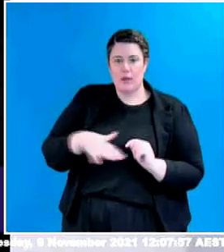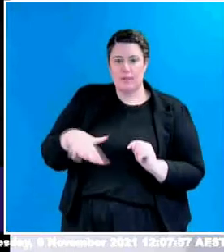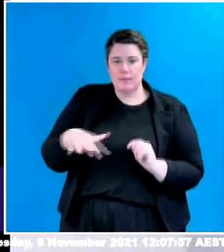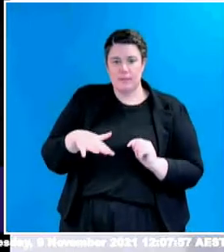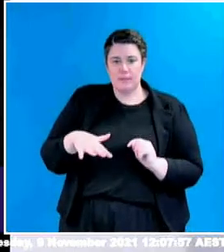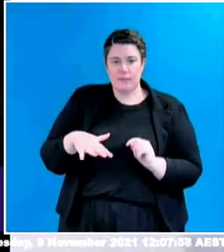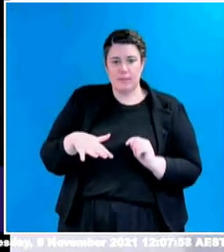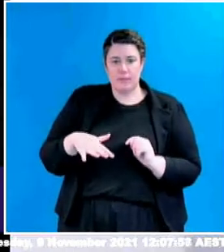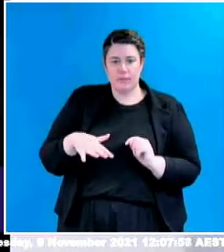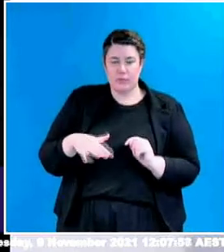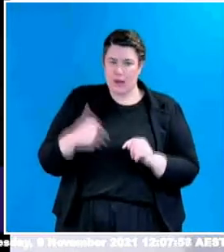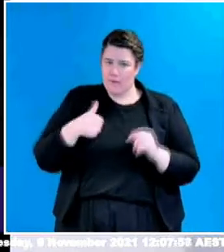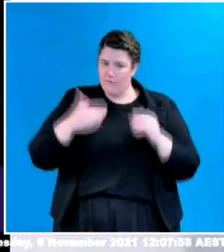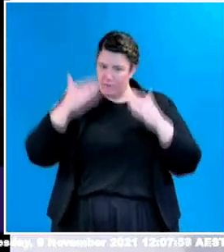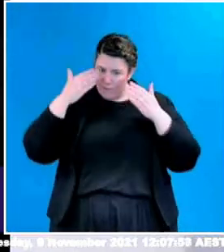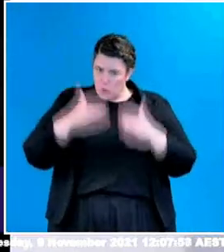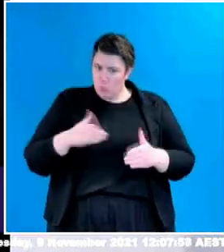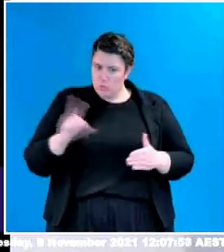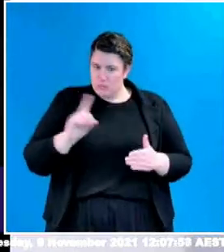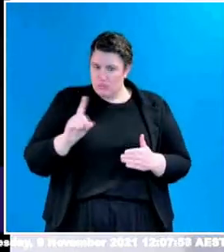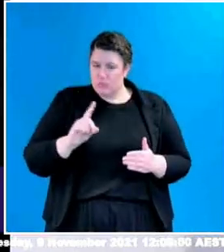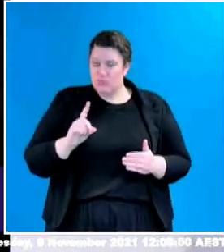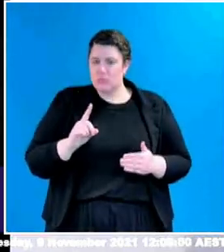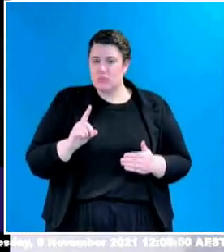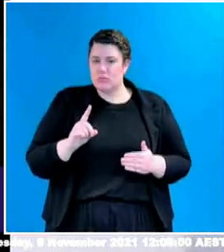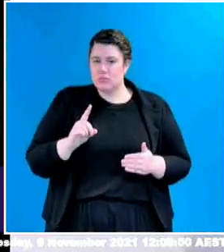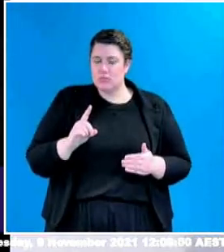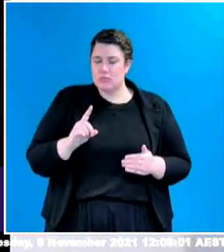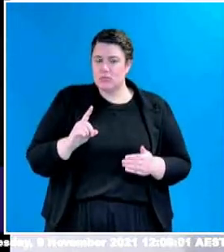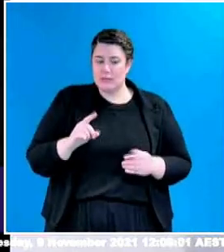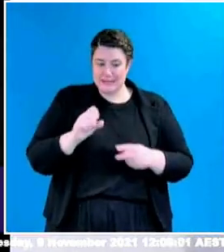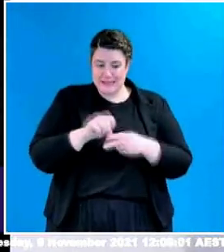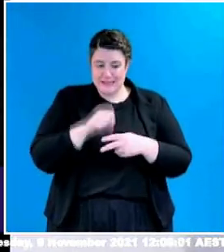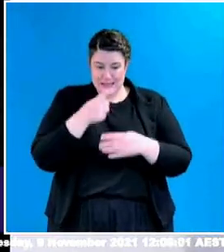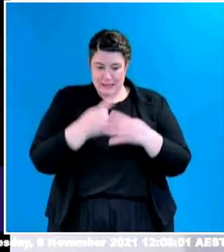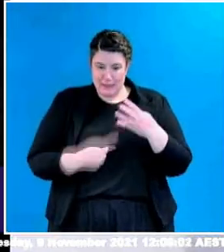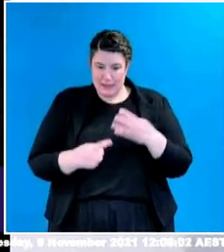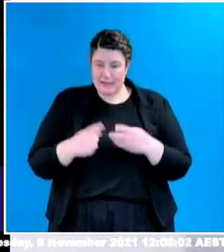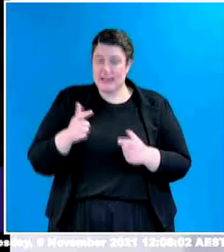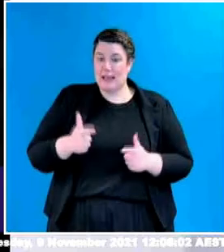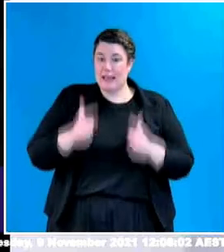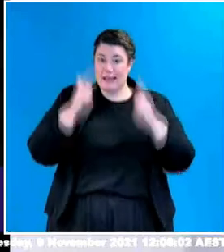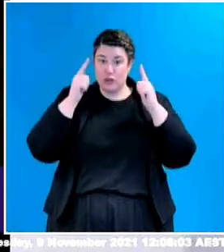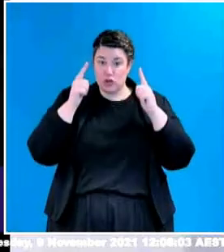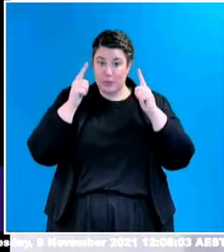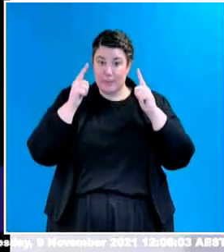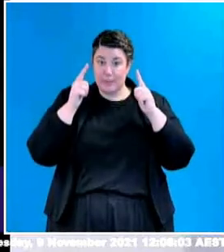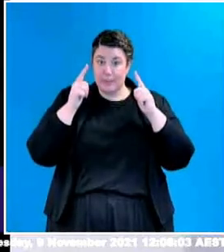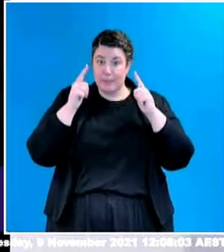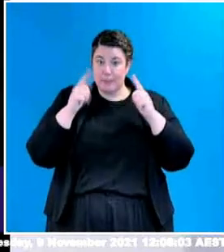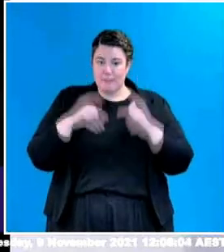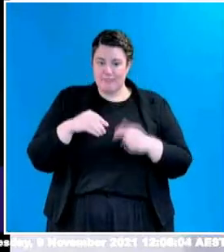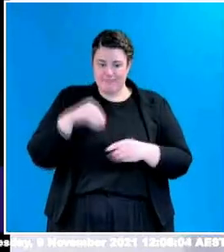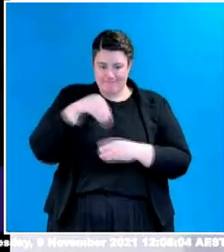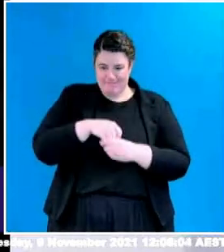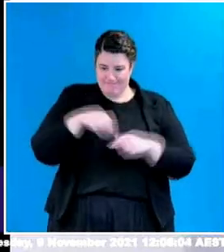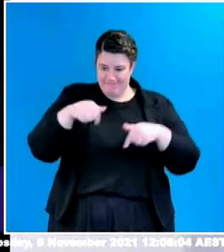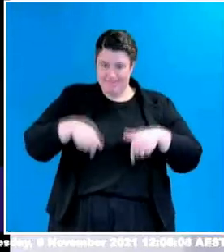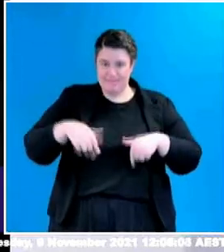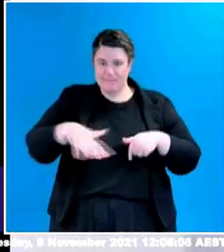But our focus will be on disability leadership in this participation in